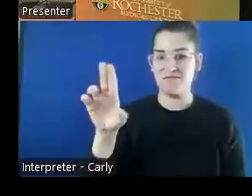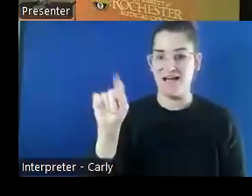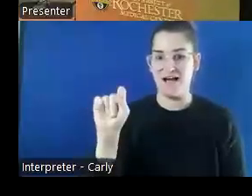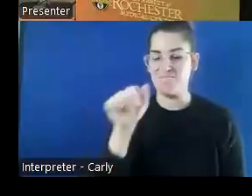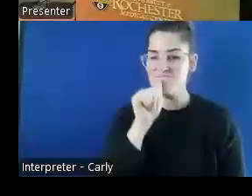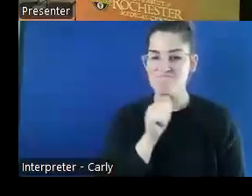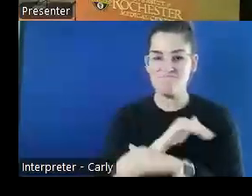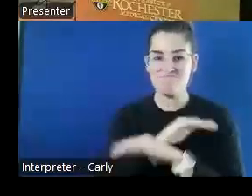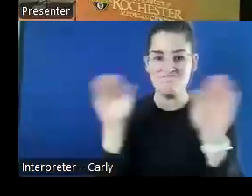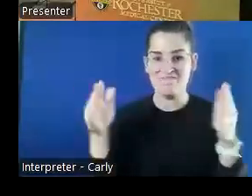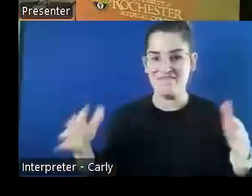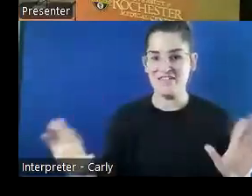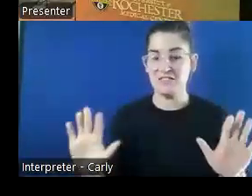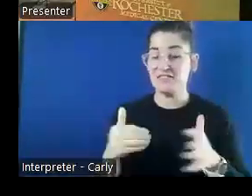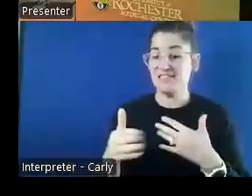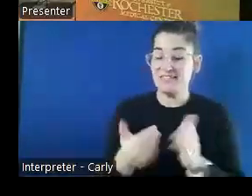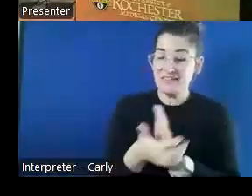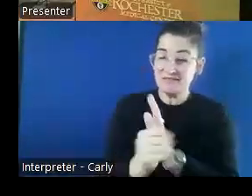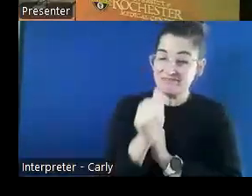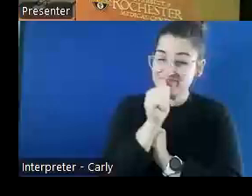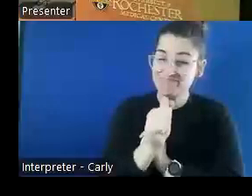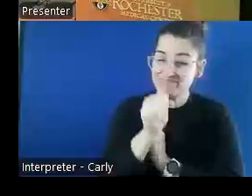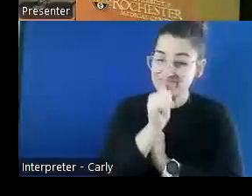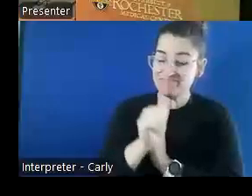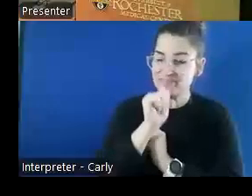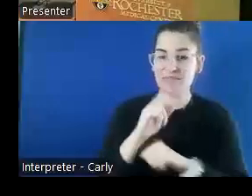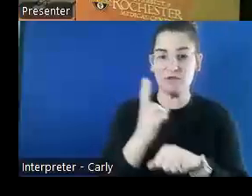they do have good coping skills that just using them all day every day eventually they kind of